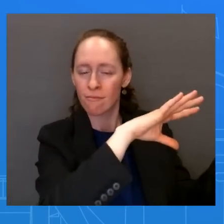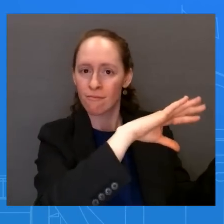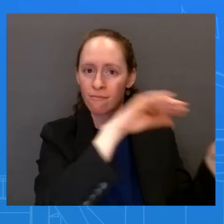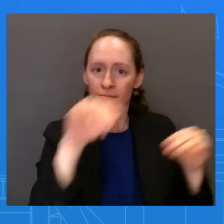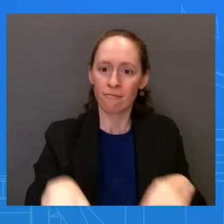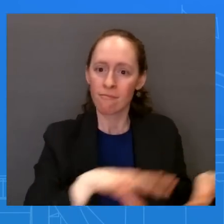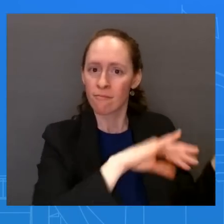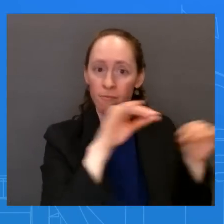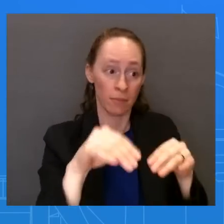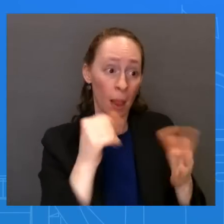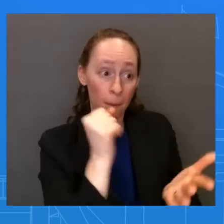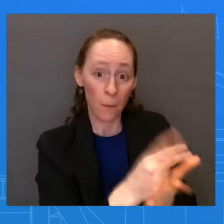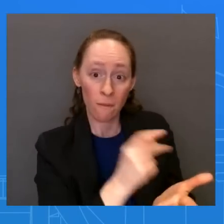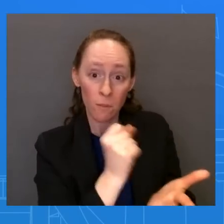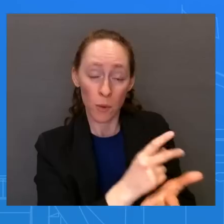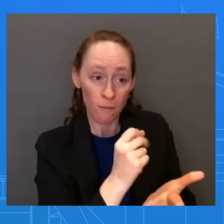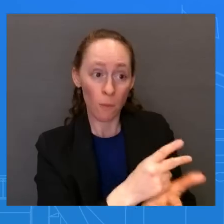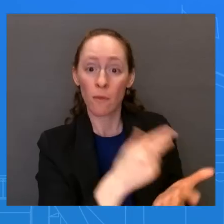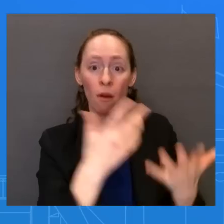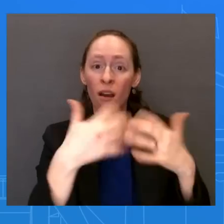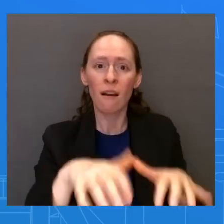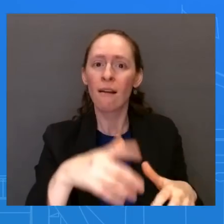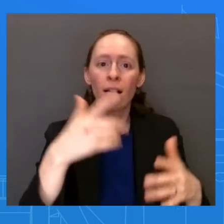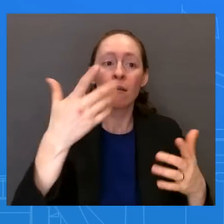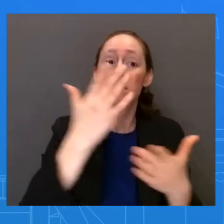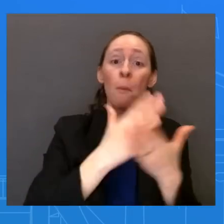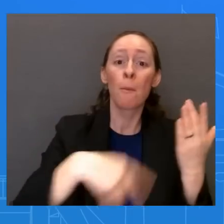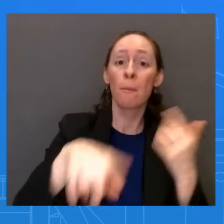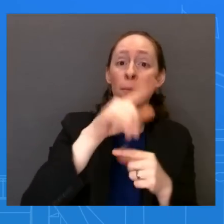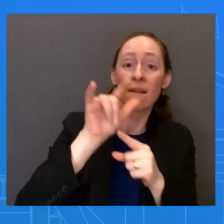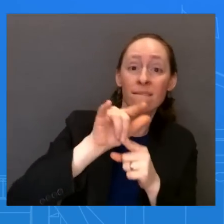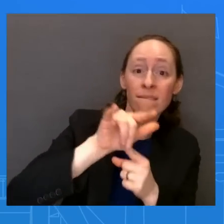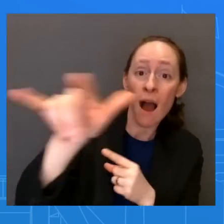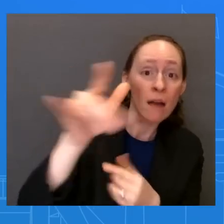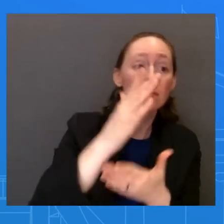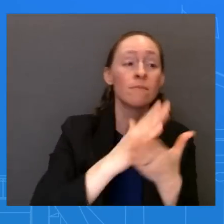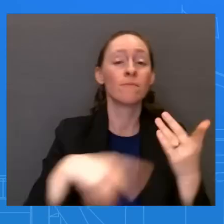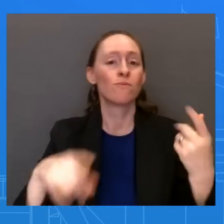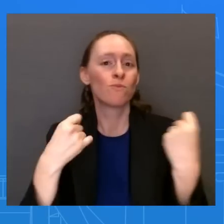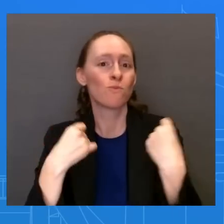Again, we need Congress to take action. The President has done what he can has --